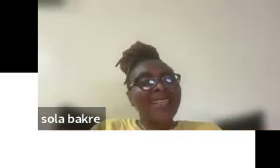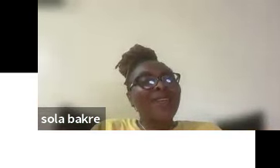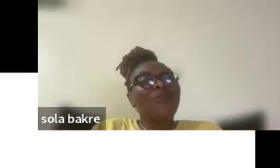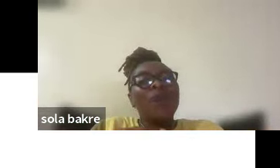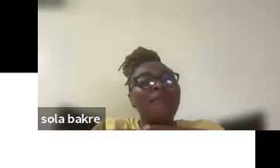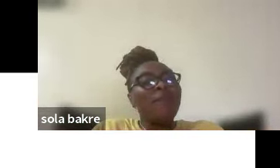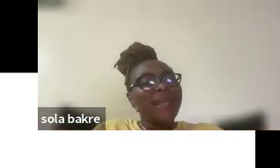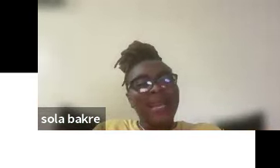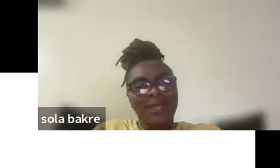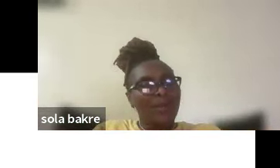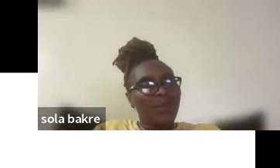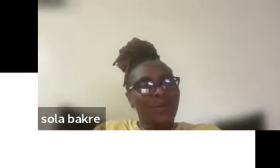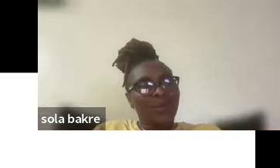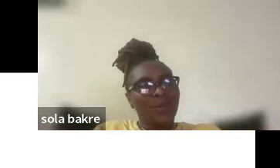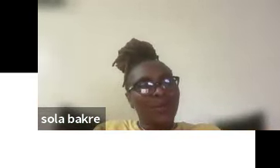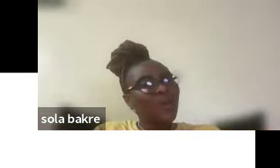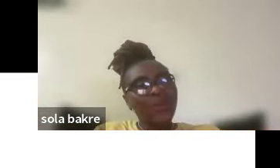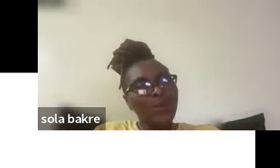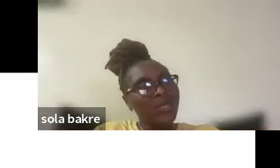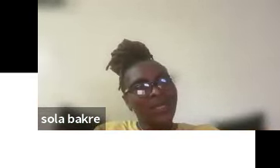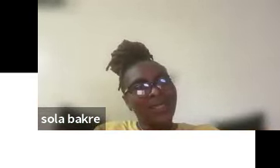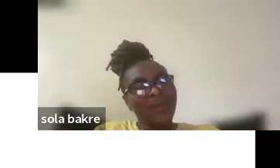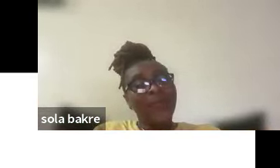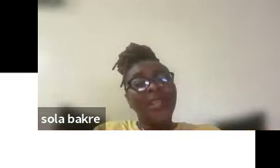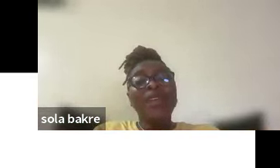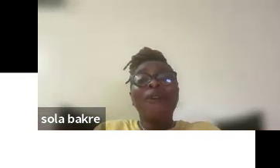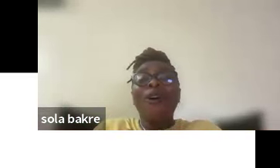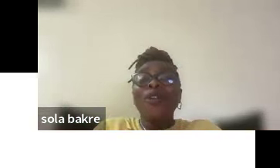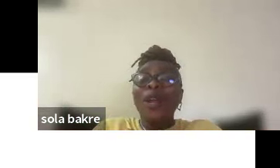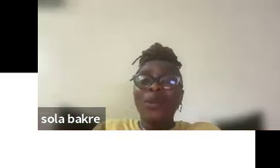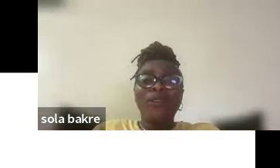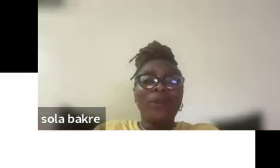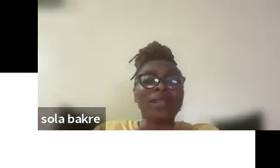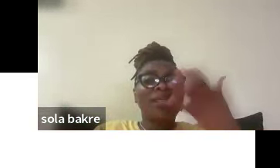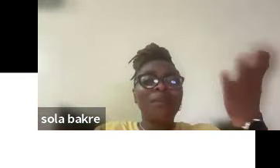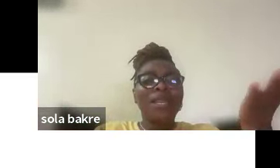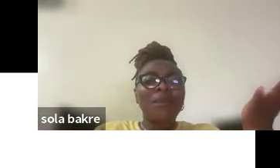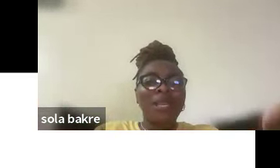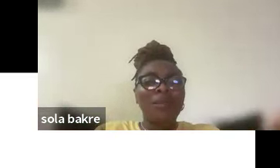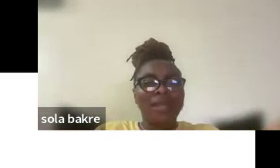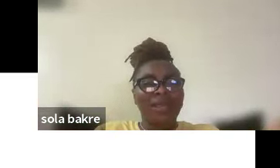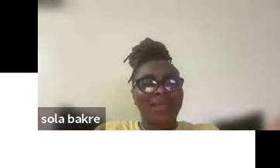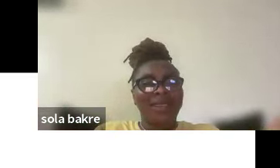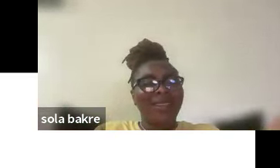sola bakre: and if you have a bad attitude they won't succeed. If all you are looking for is gimme gimme gimme!